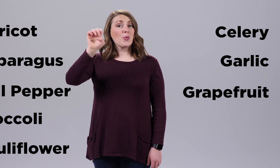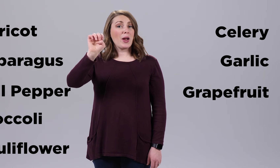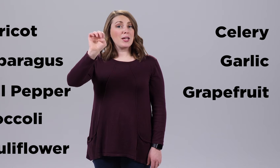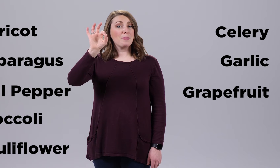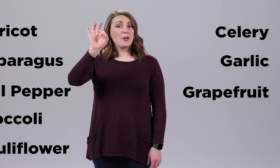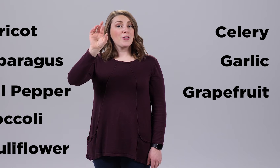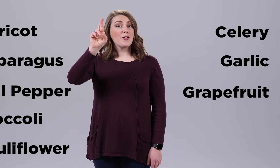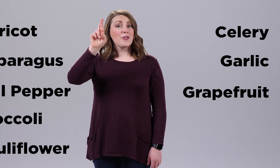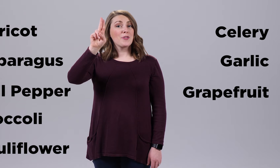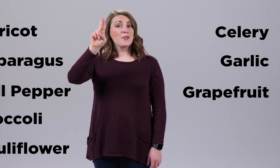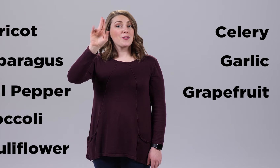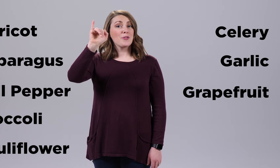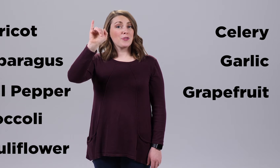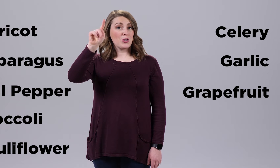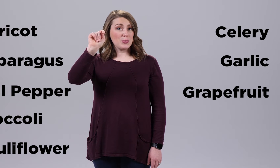GRAPEFRUIT